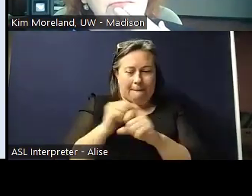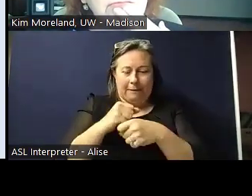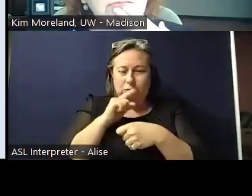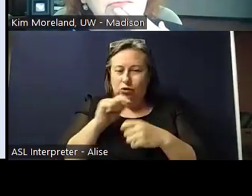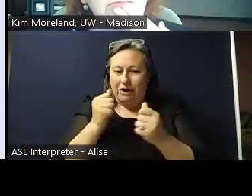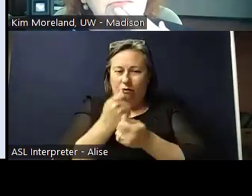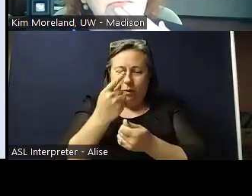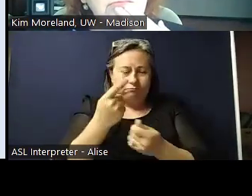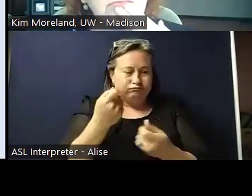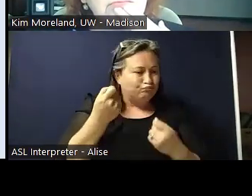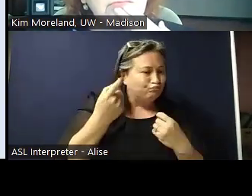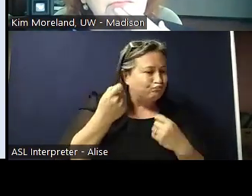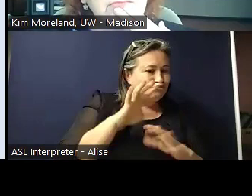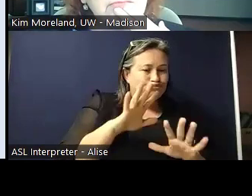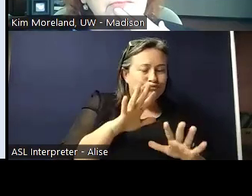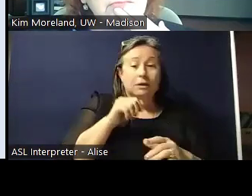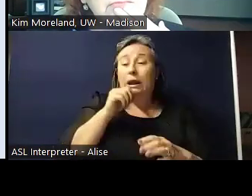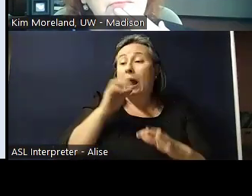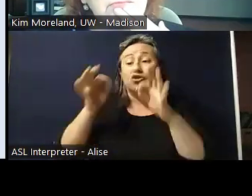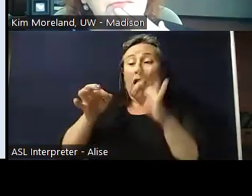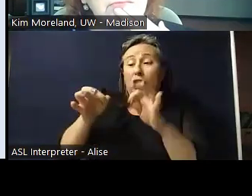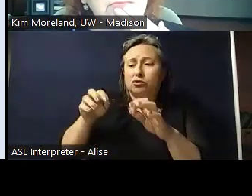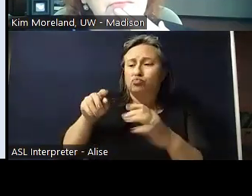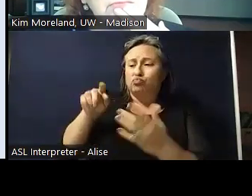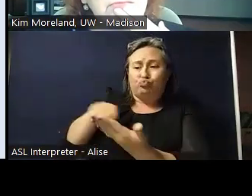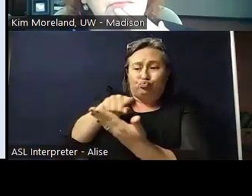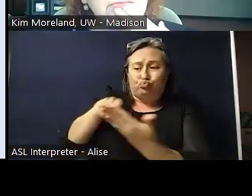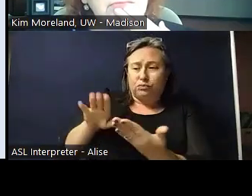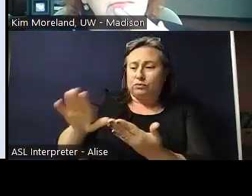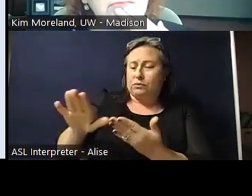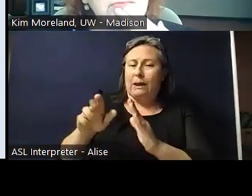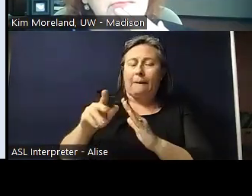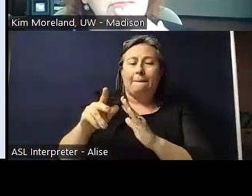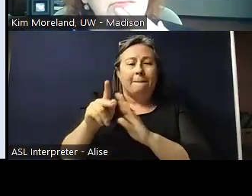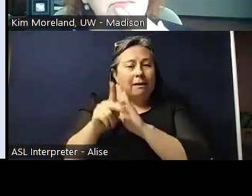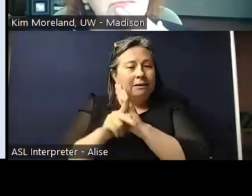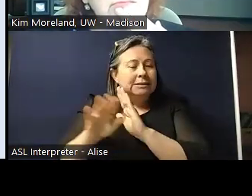that it's not a judgement of another country's policy or another institution's policy